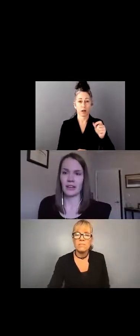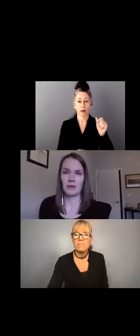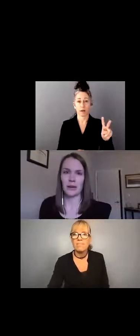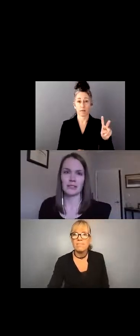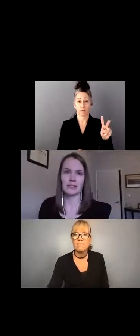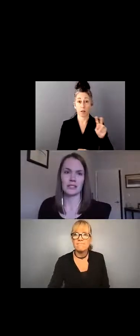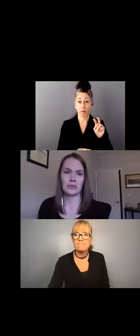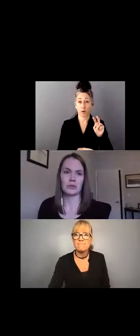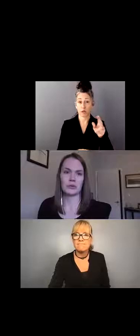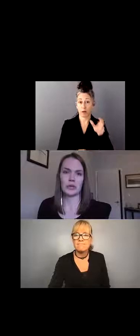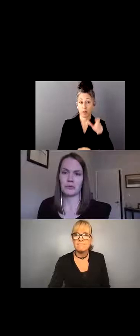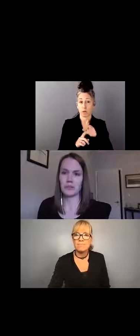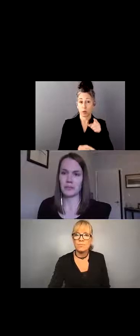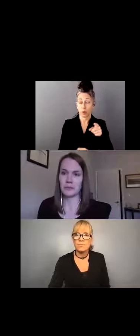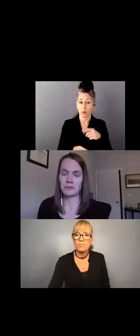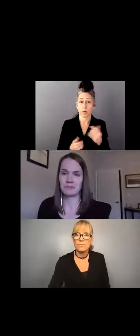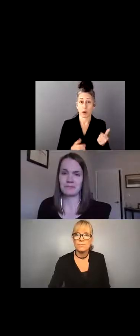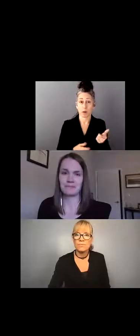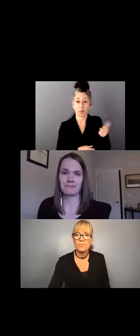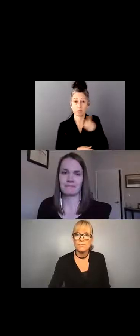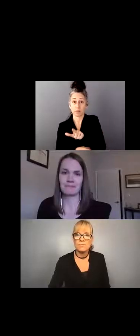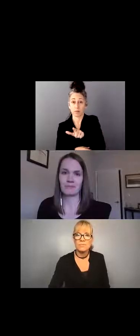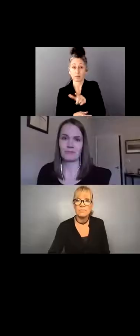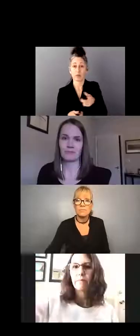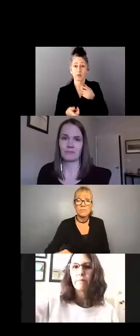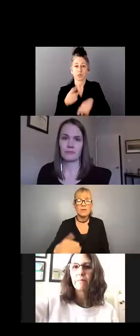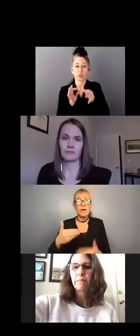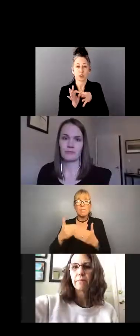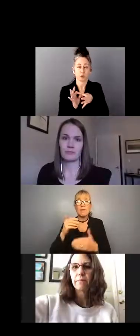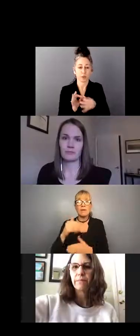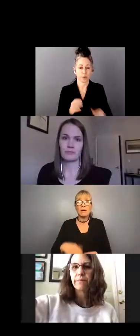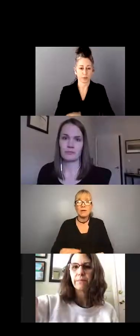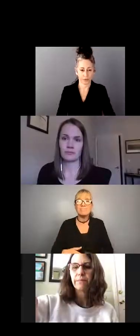Kim, before you start, Allison, there's a number of questions in the Q&A box if you want to look at those while you're still on and potentially respond to them here. It might stop someone from needing to e-mail you later. Sure.